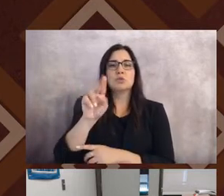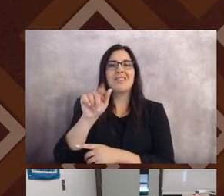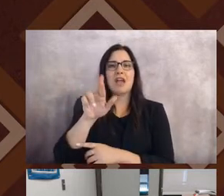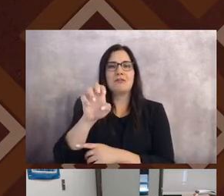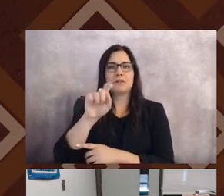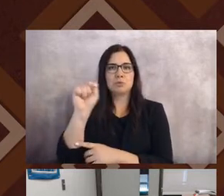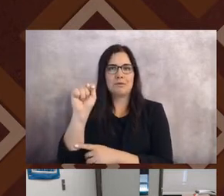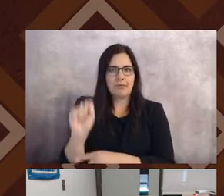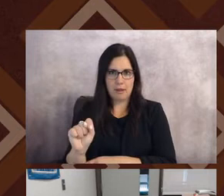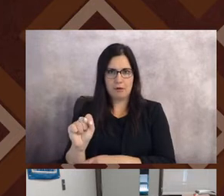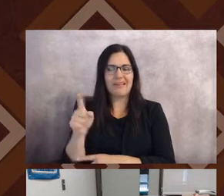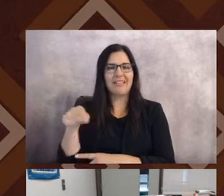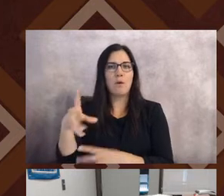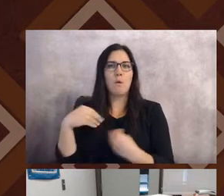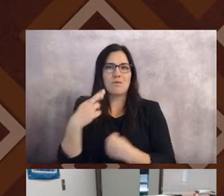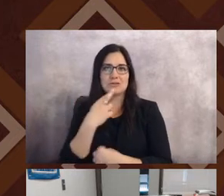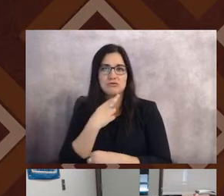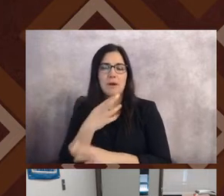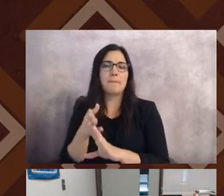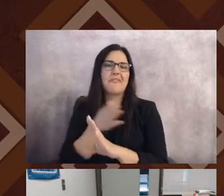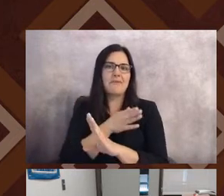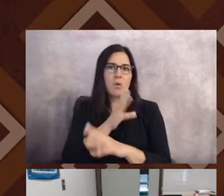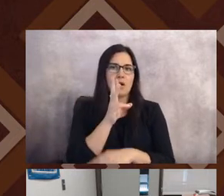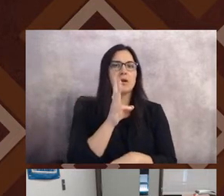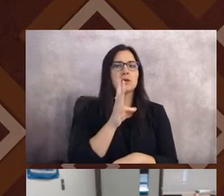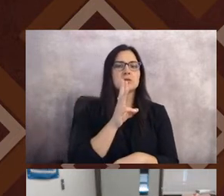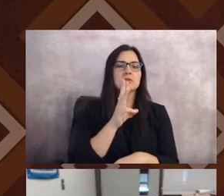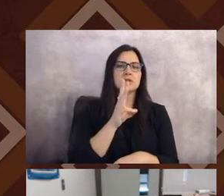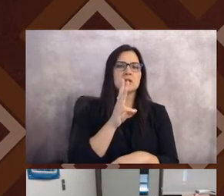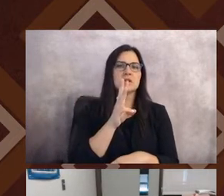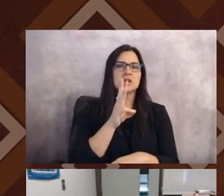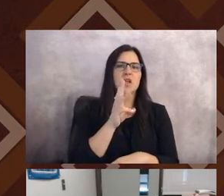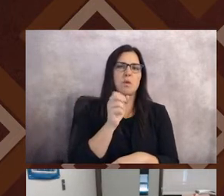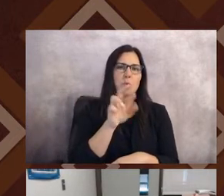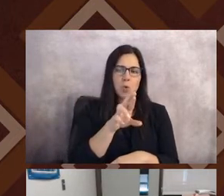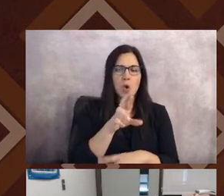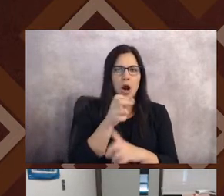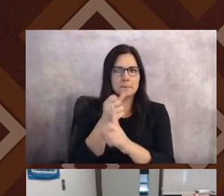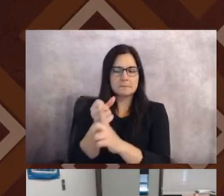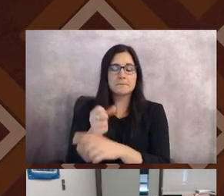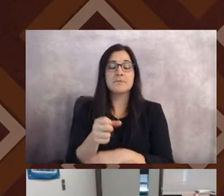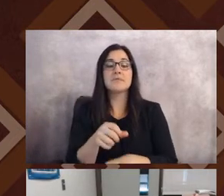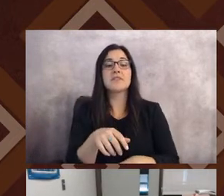before the war. It was it was a well-loved restaurant in Calgary.